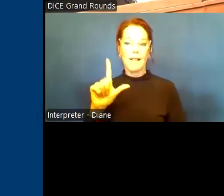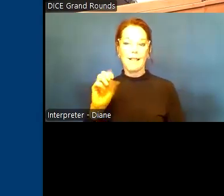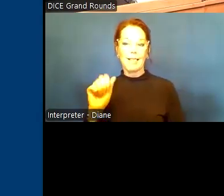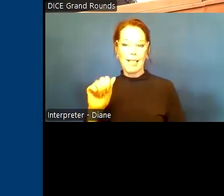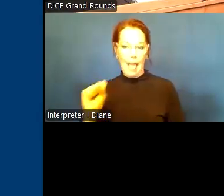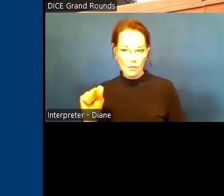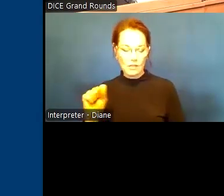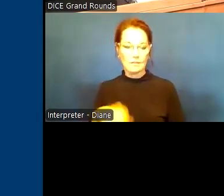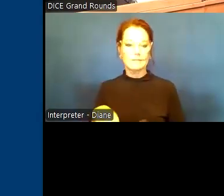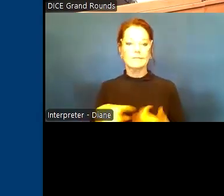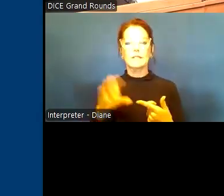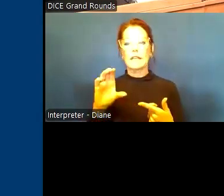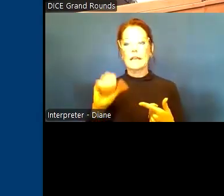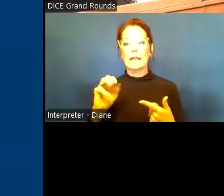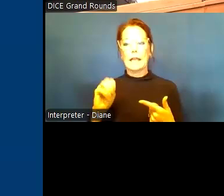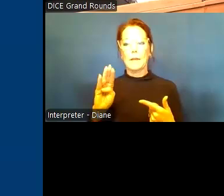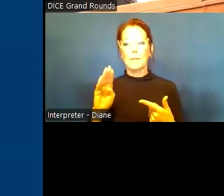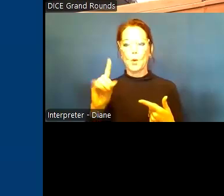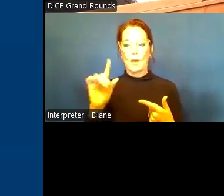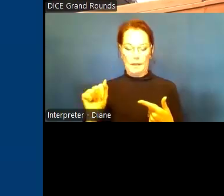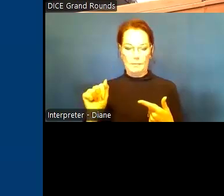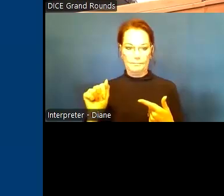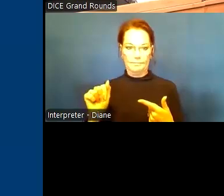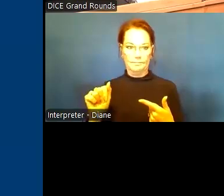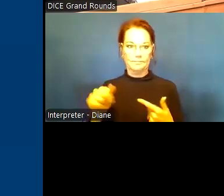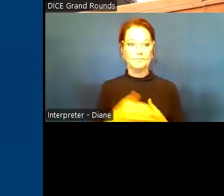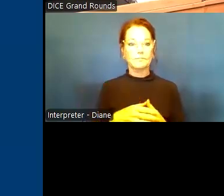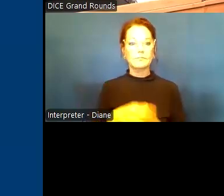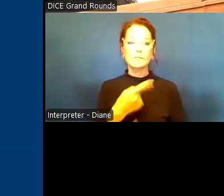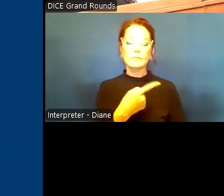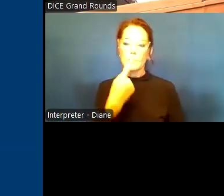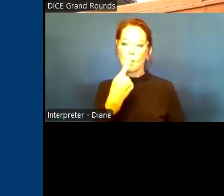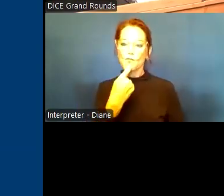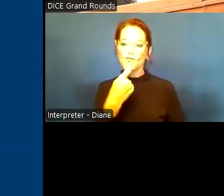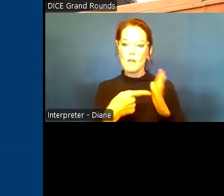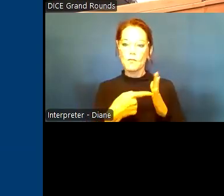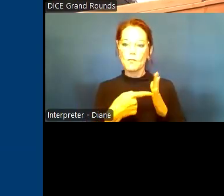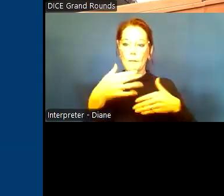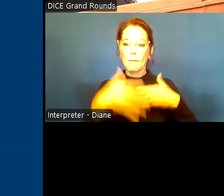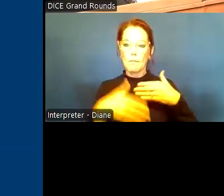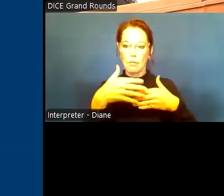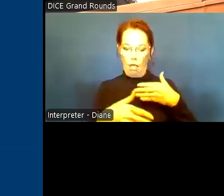the tii flag the red represents the blood that was spilled to maintain its independence white